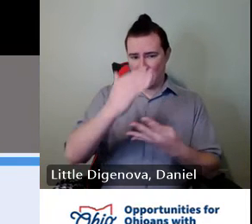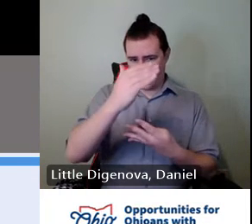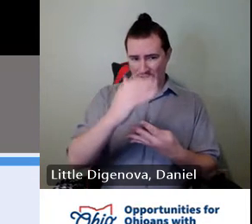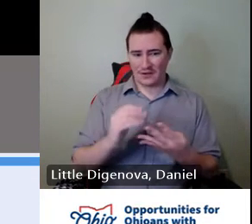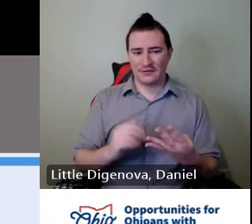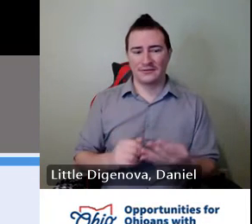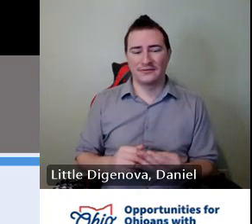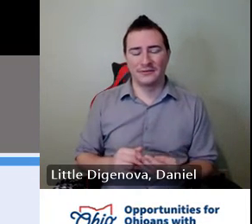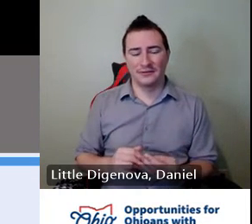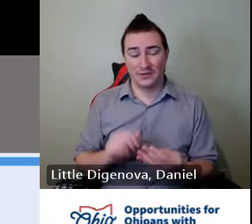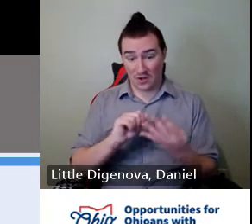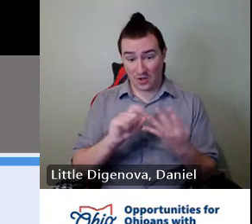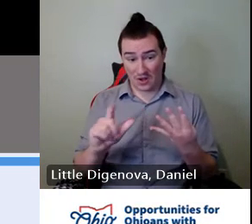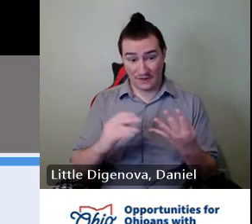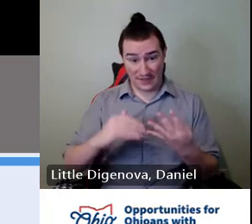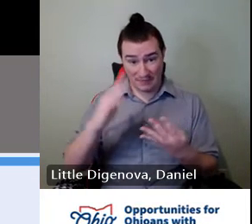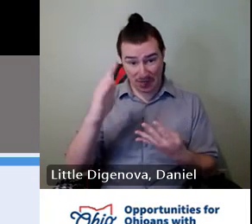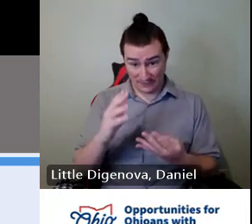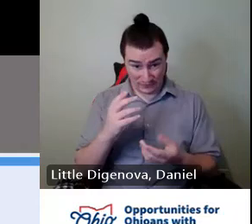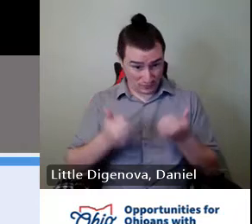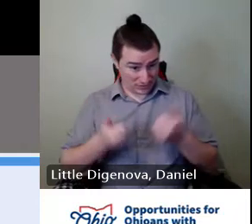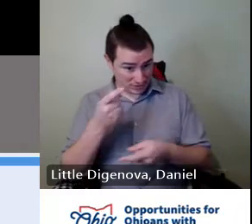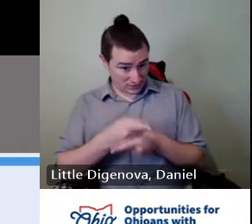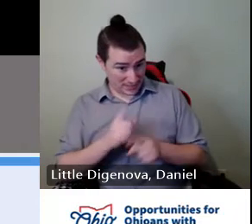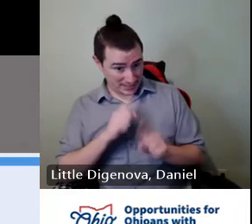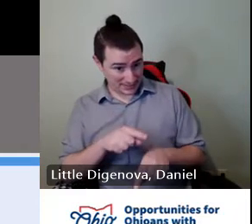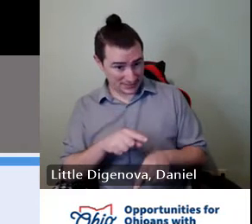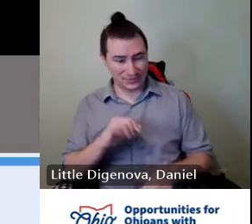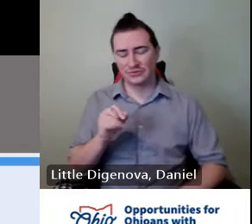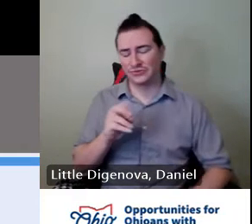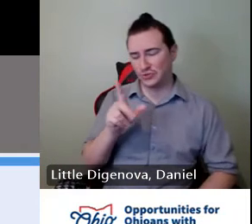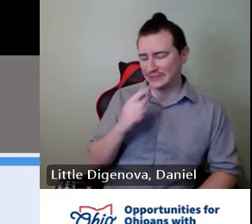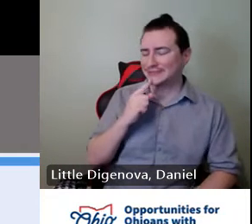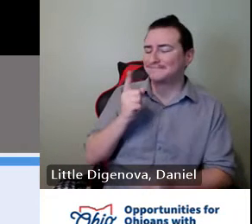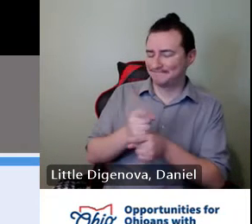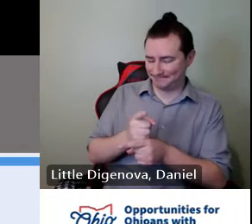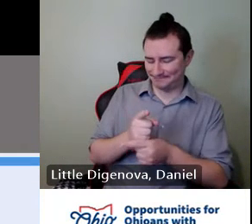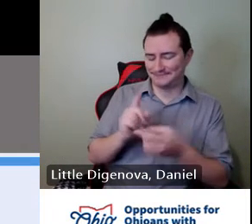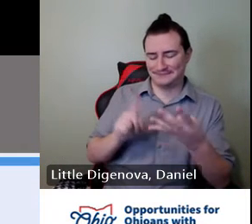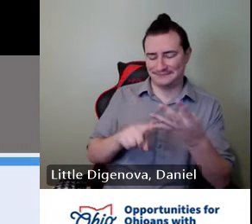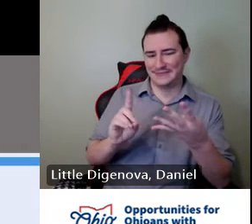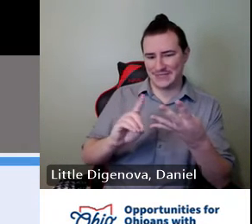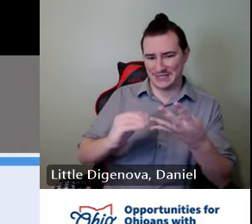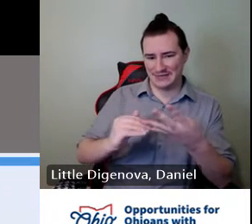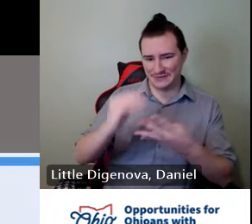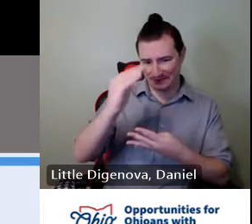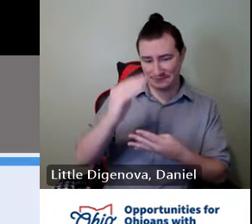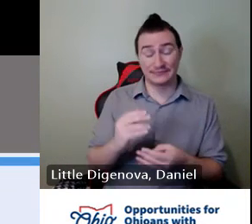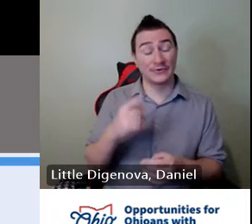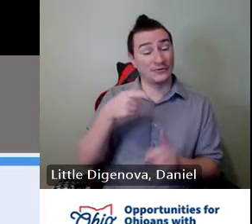Julia: The correct answer is “All the Above.” According to the guidance from the Equal Employment Opportunity Commission, known as